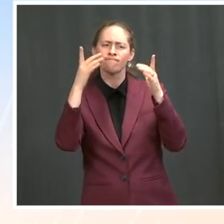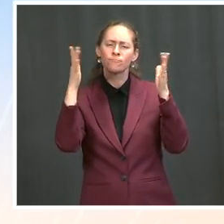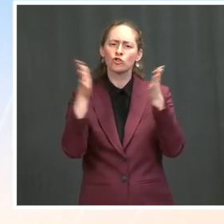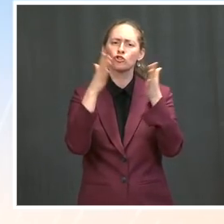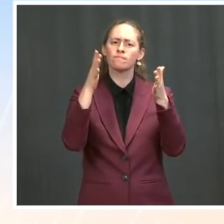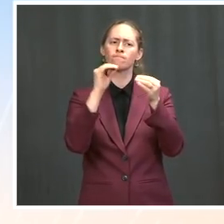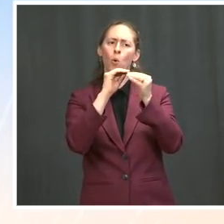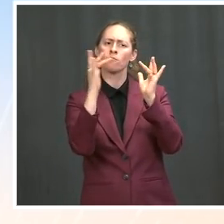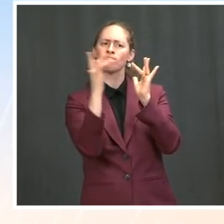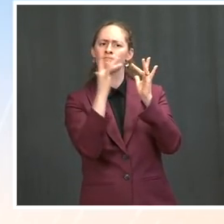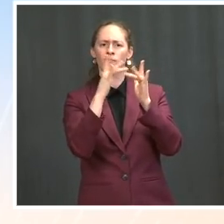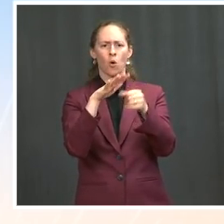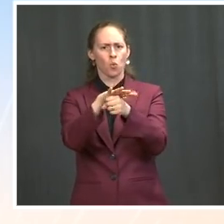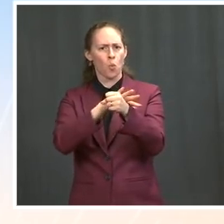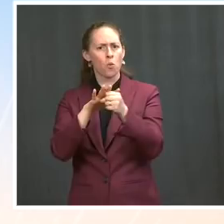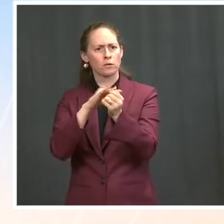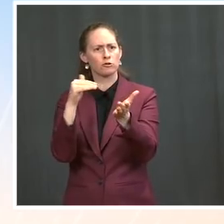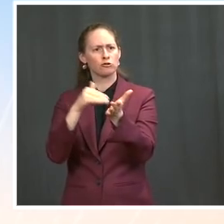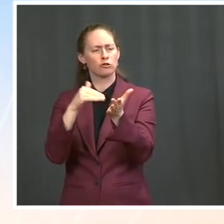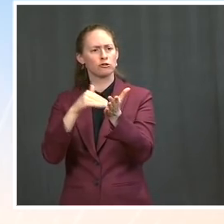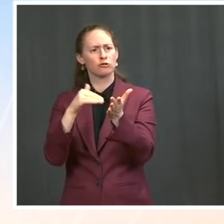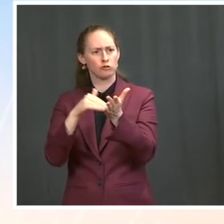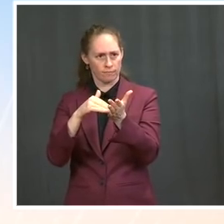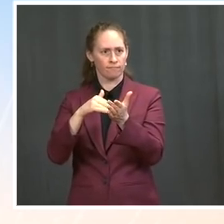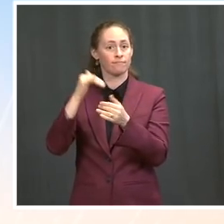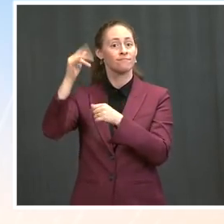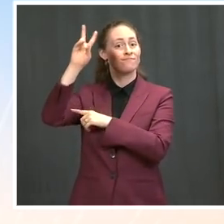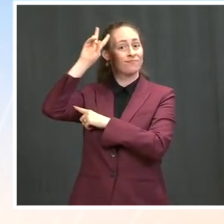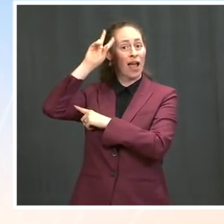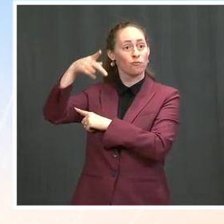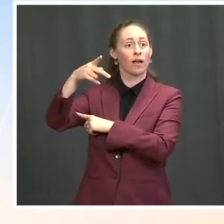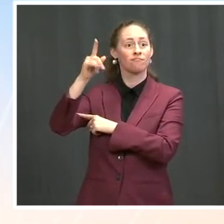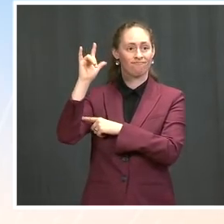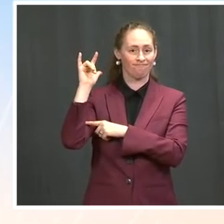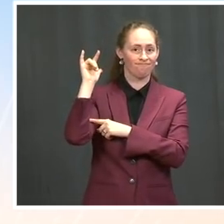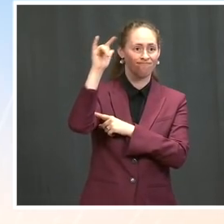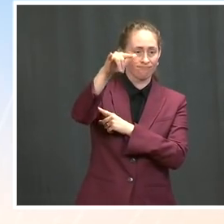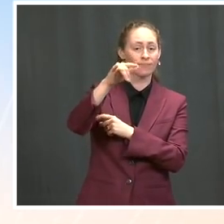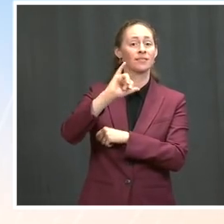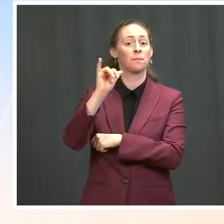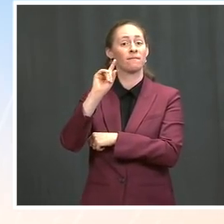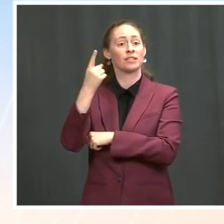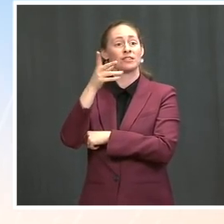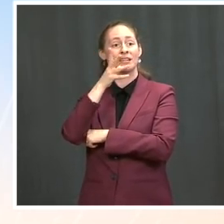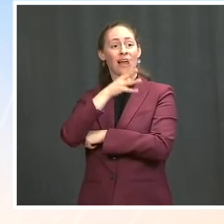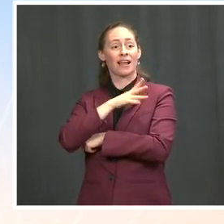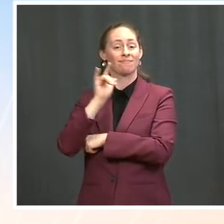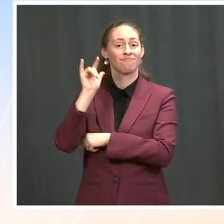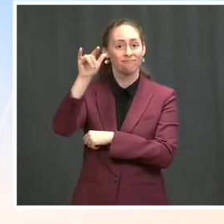You know, there's -- the Vice President took a trip recently, and the First Lady is taking a trip. Now the President taking a trip. Does this mark, kind of, a shift in strategy